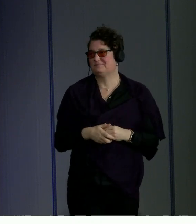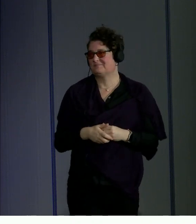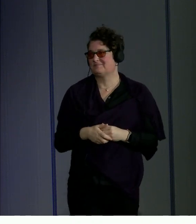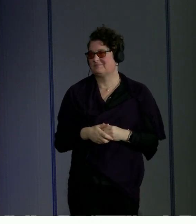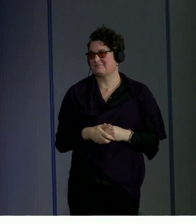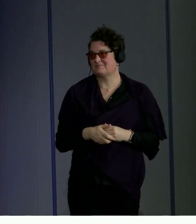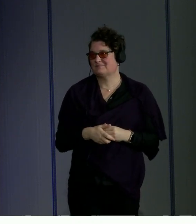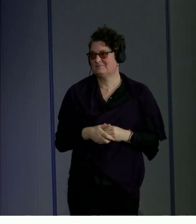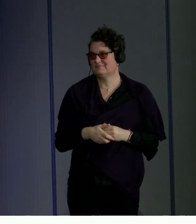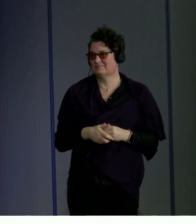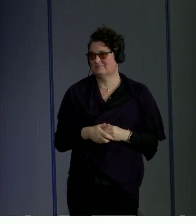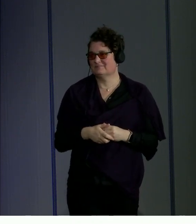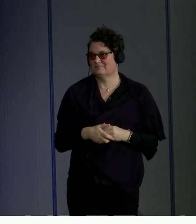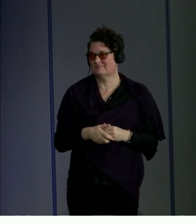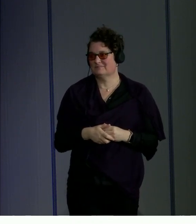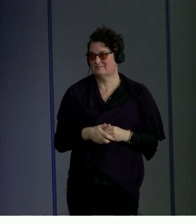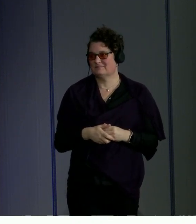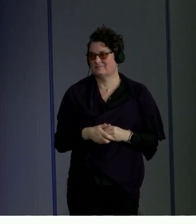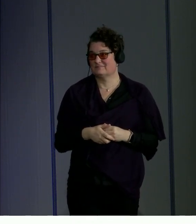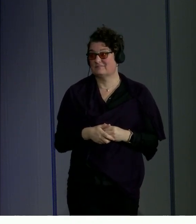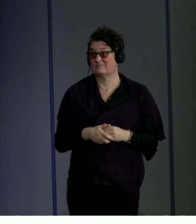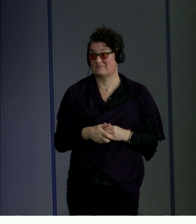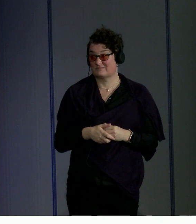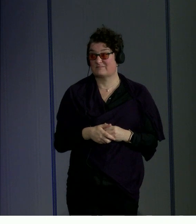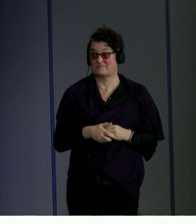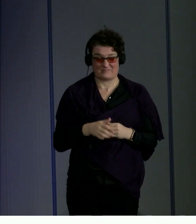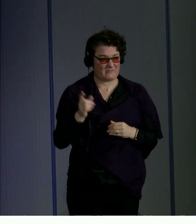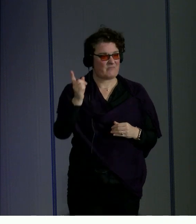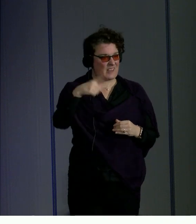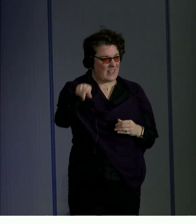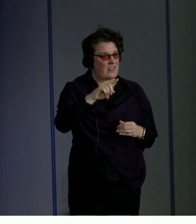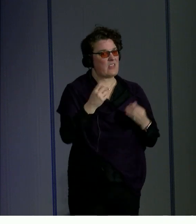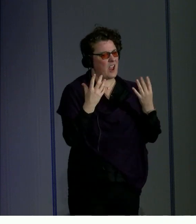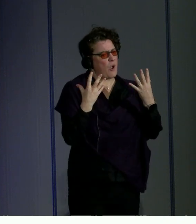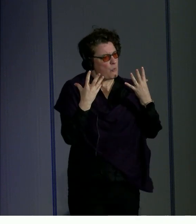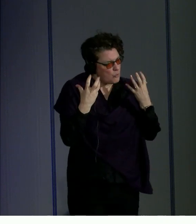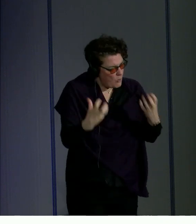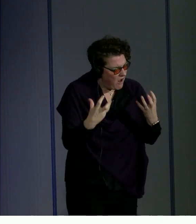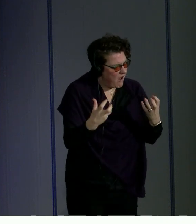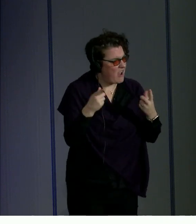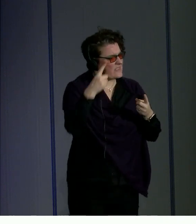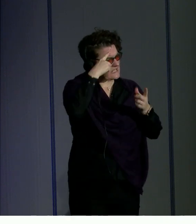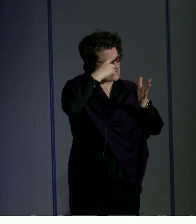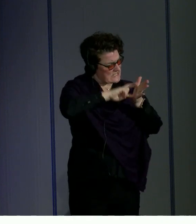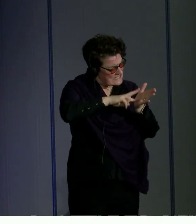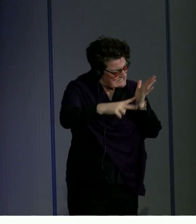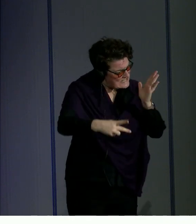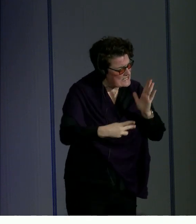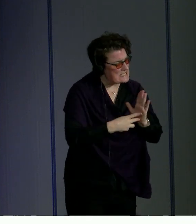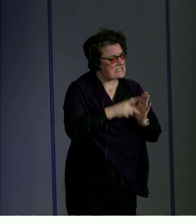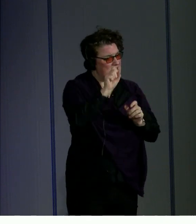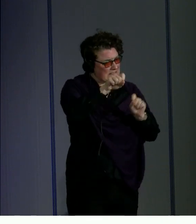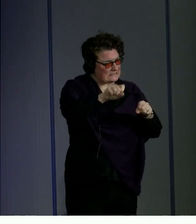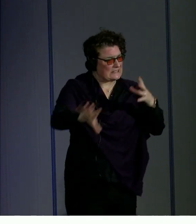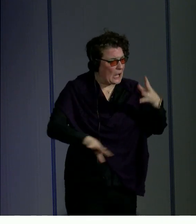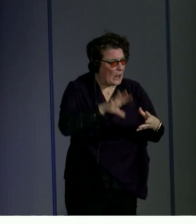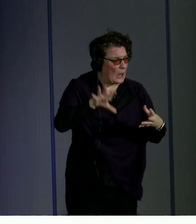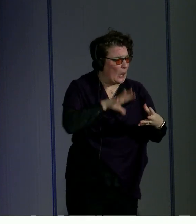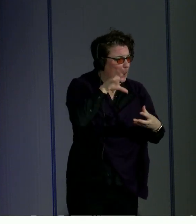And they really intentionally wanted it to be very inclusive, however, they had never had anyone ask